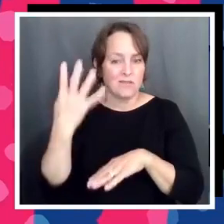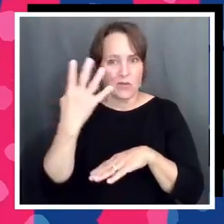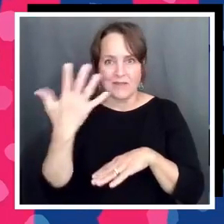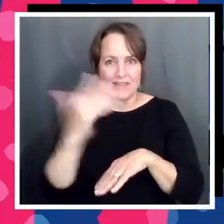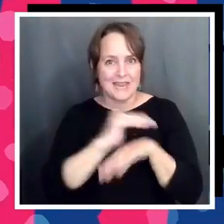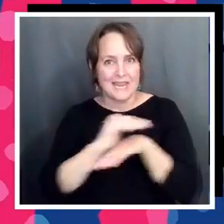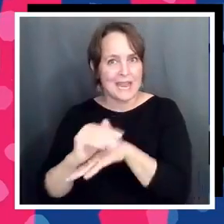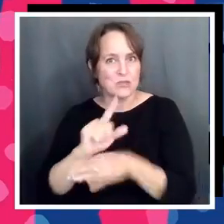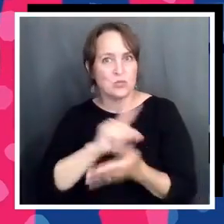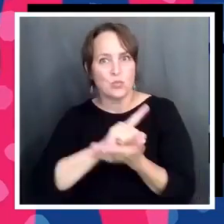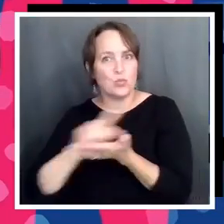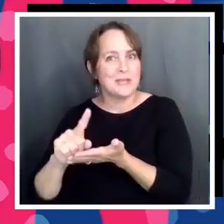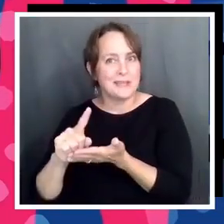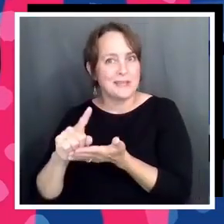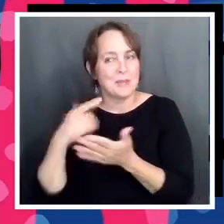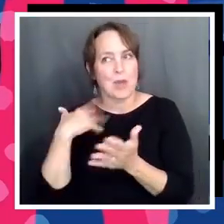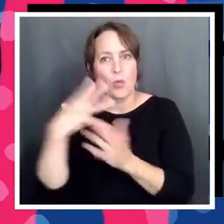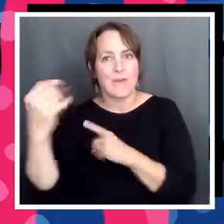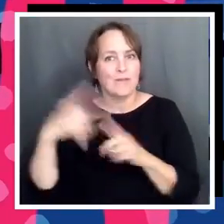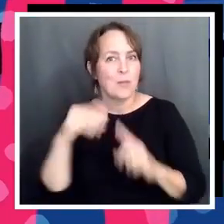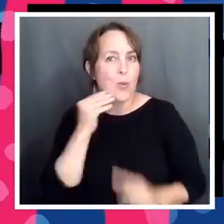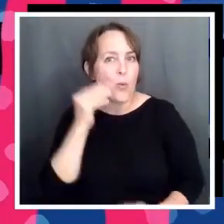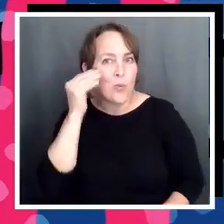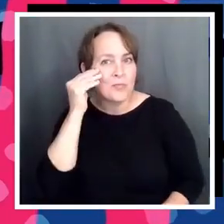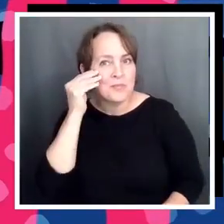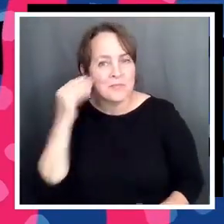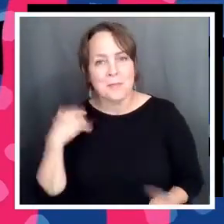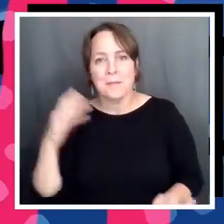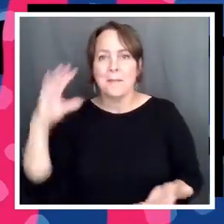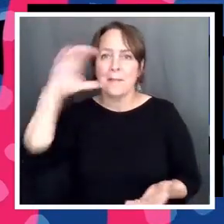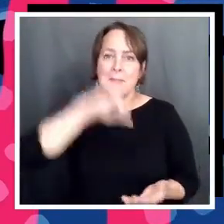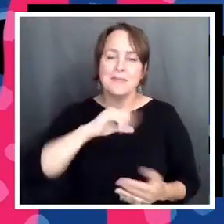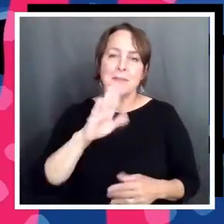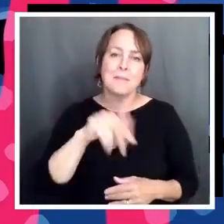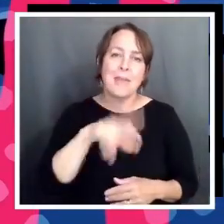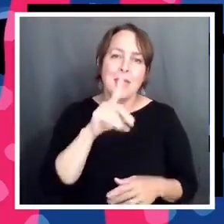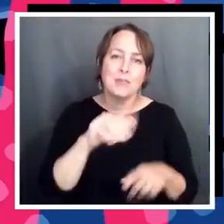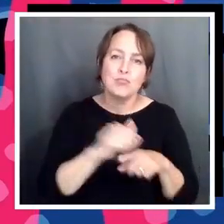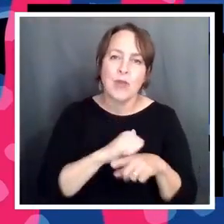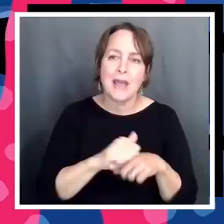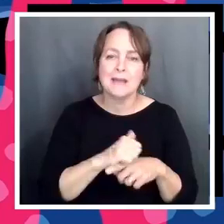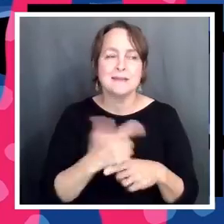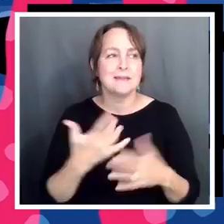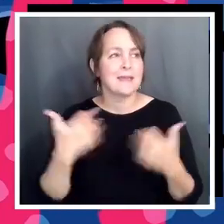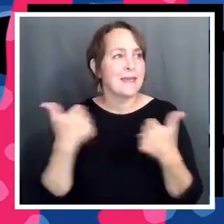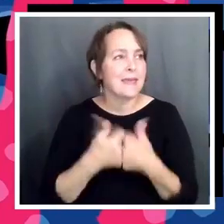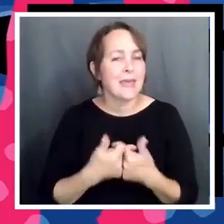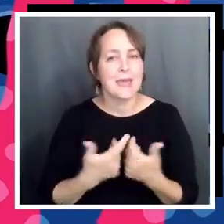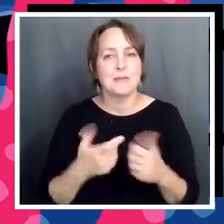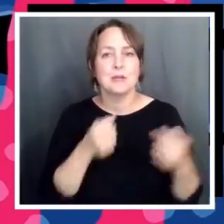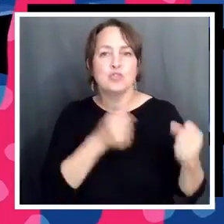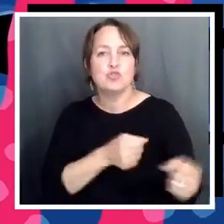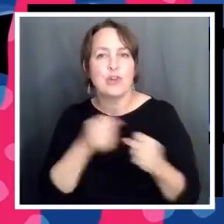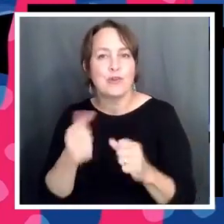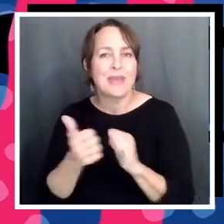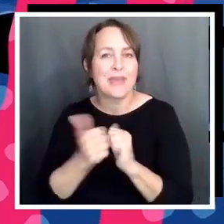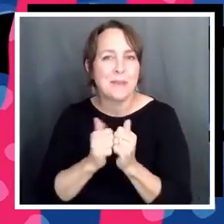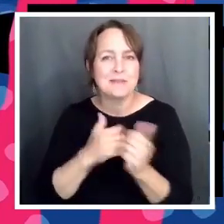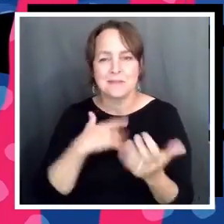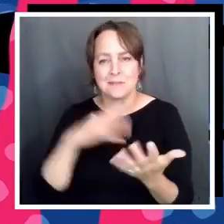I CAN CUT BACK ON MY SECOND